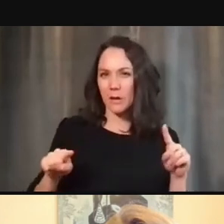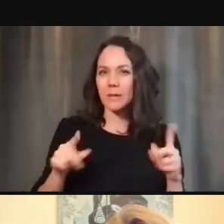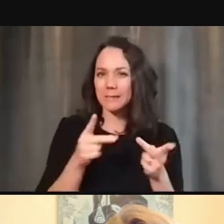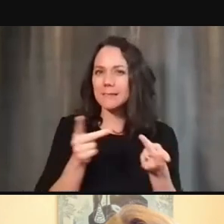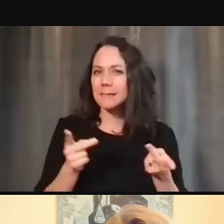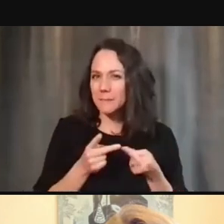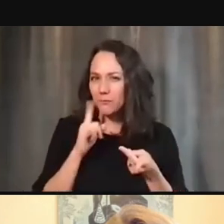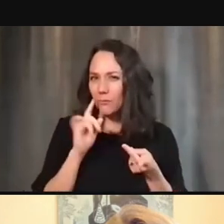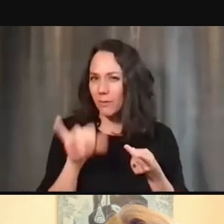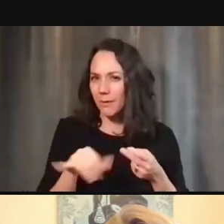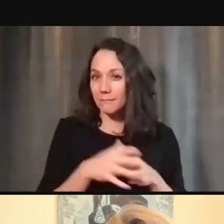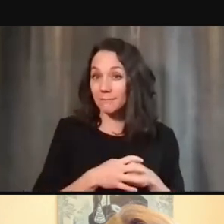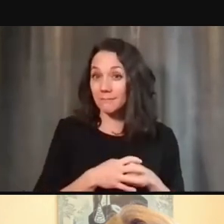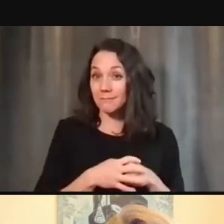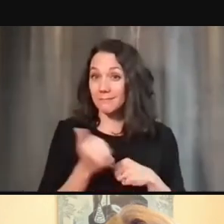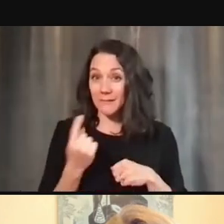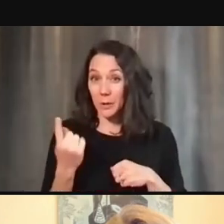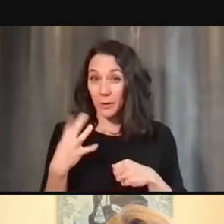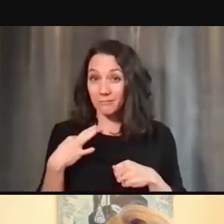Anybody interested in taking that on?